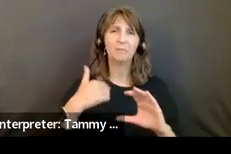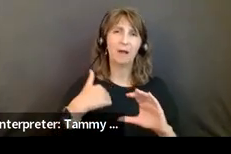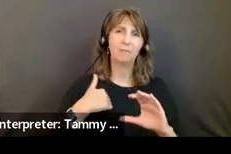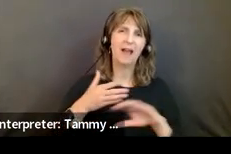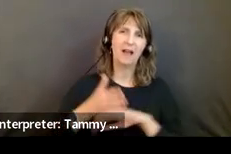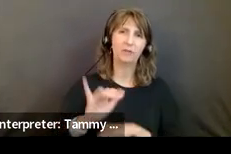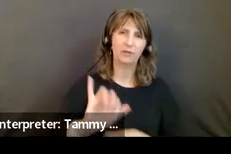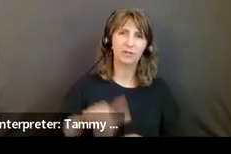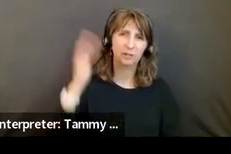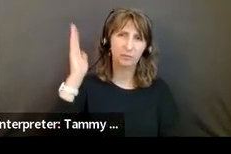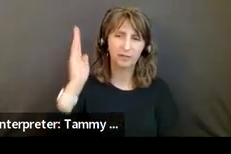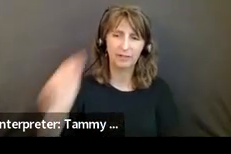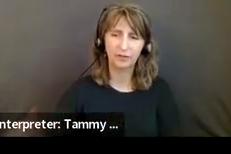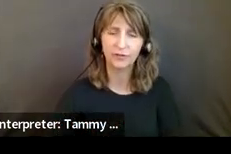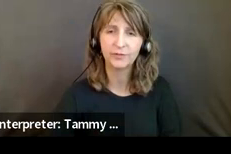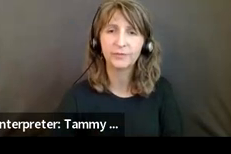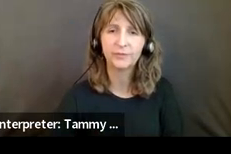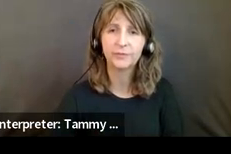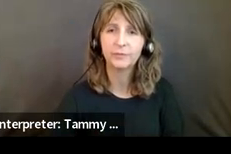Next slide.